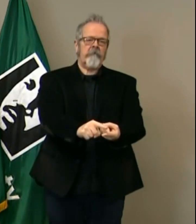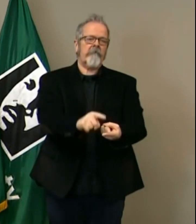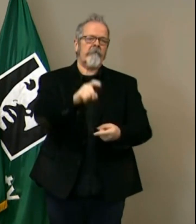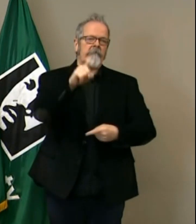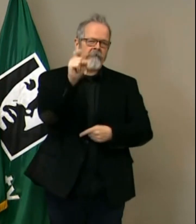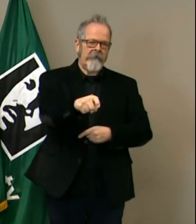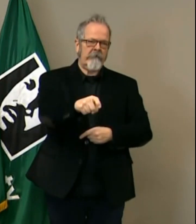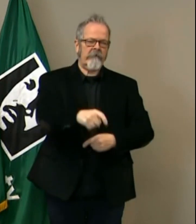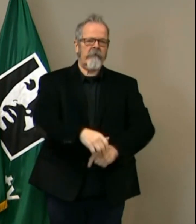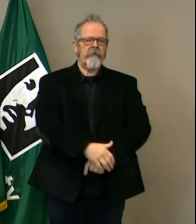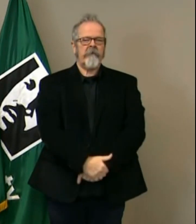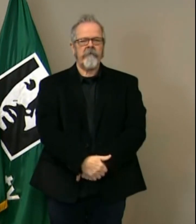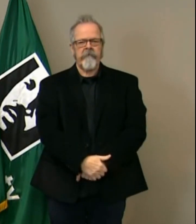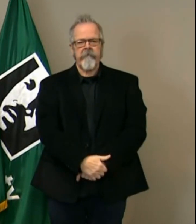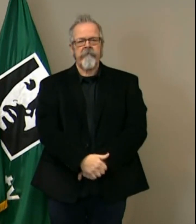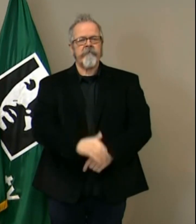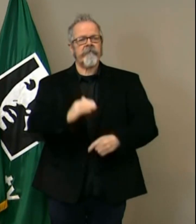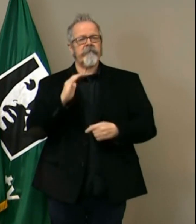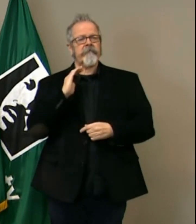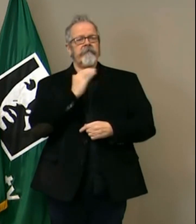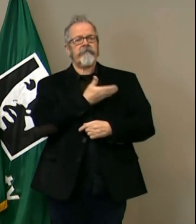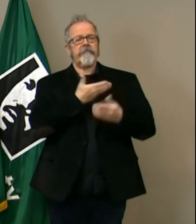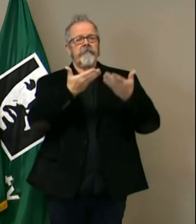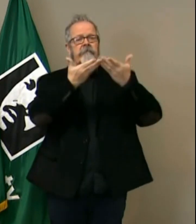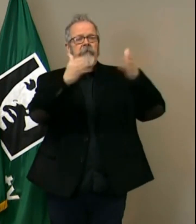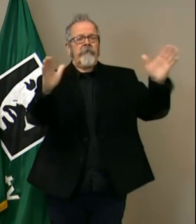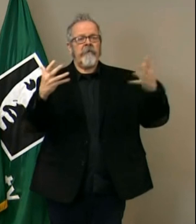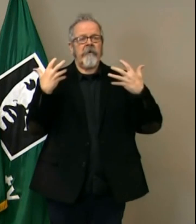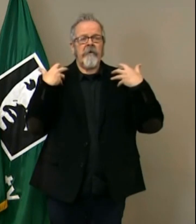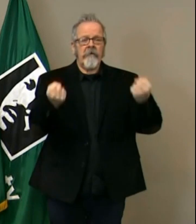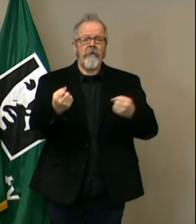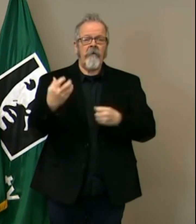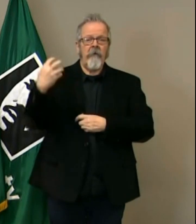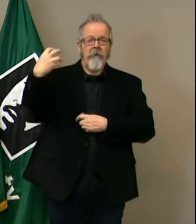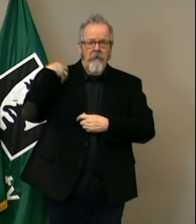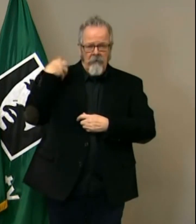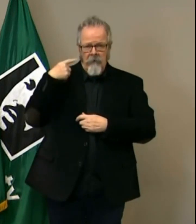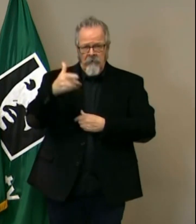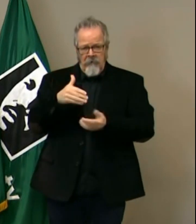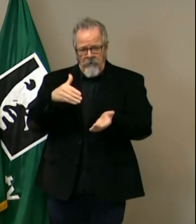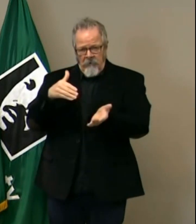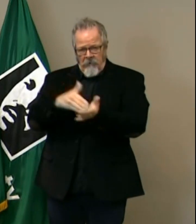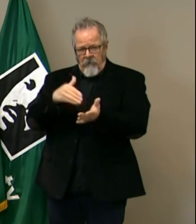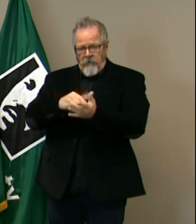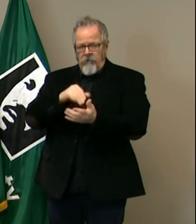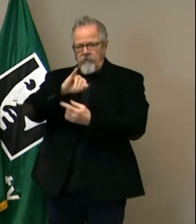be able to speak more about the details in a moment we will be continuing to